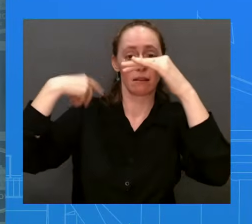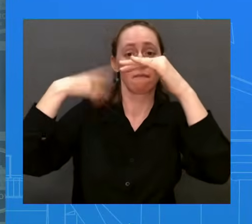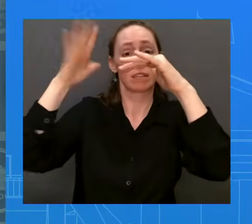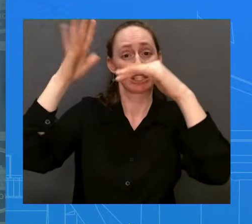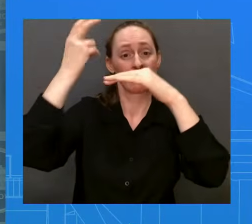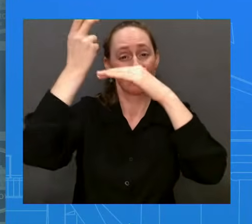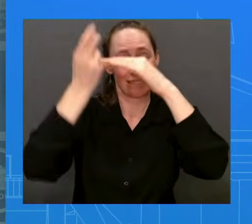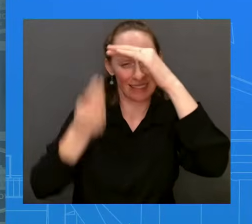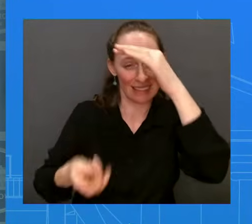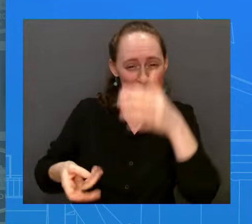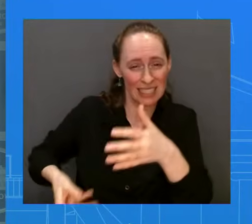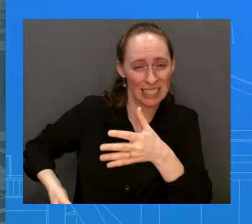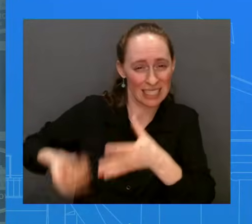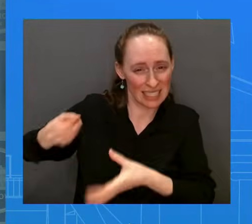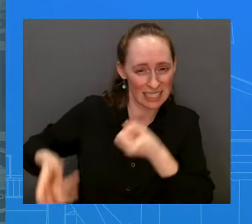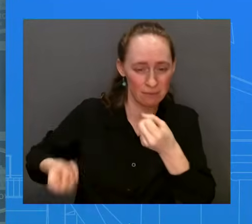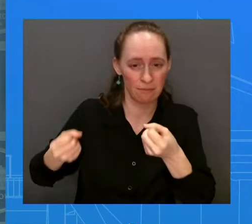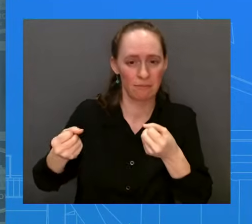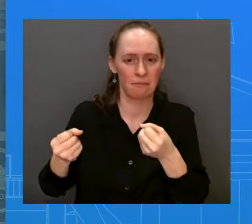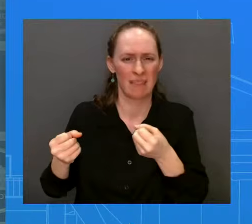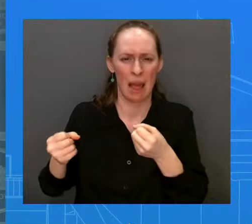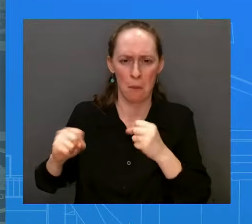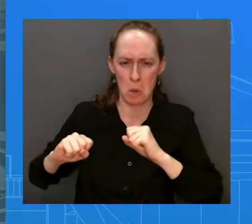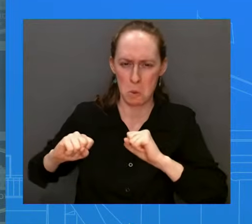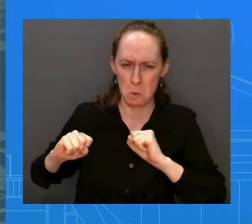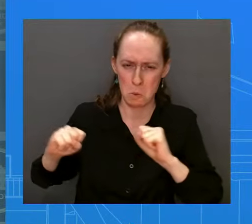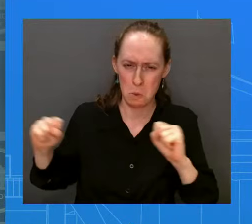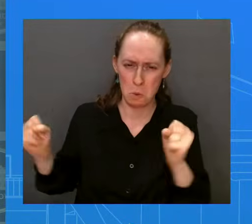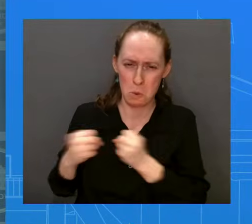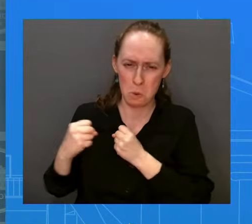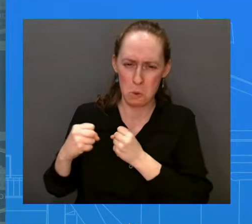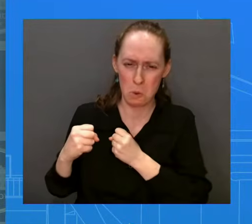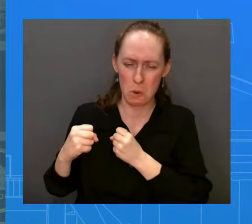they were able to raise some of the debris, including some of the electronics